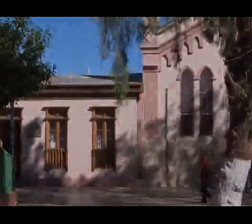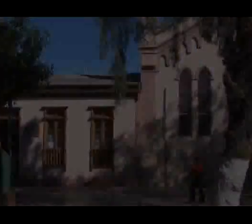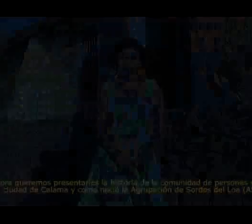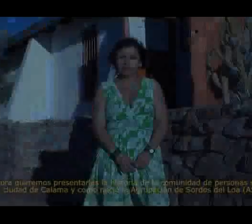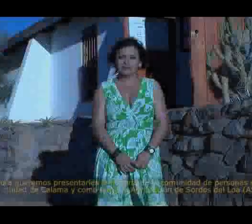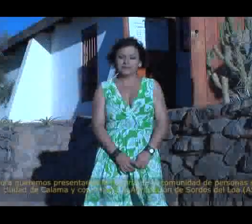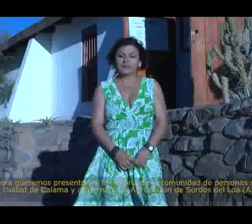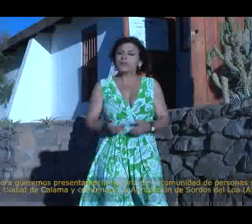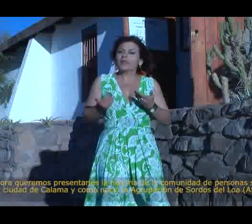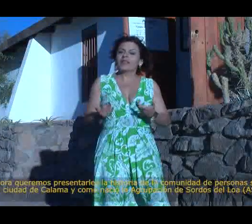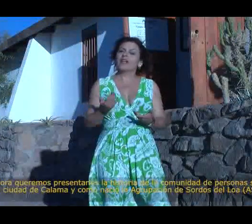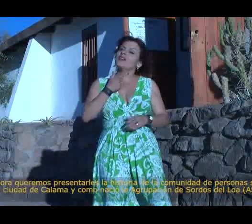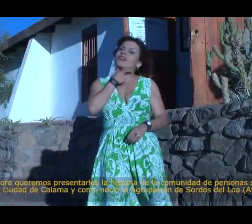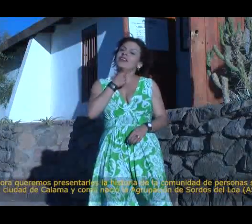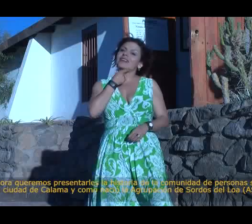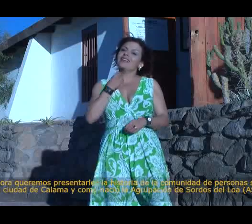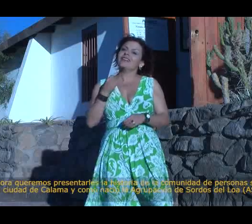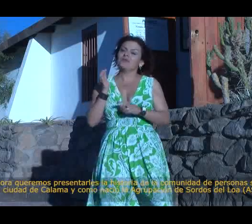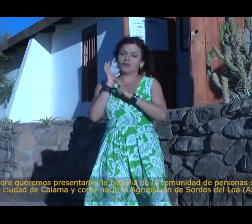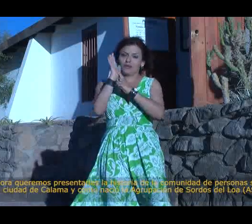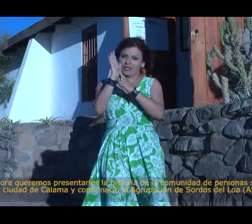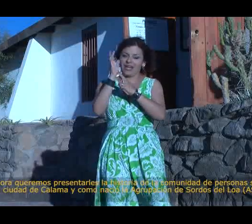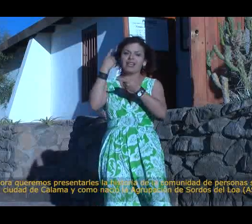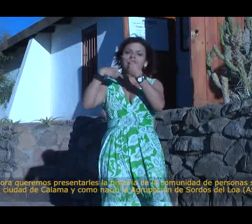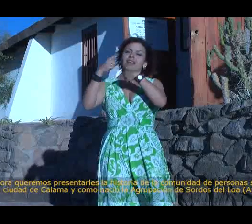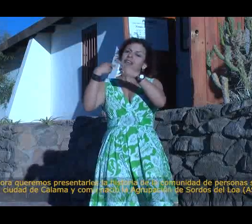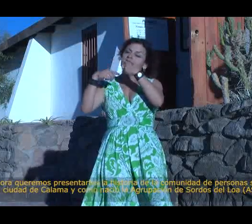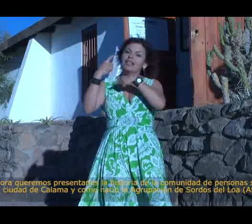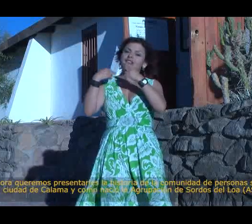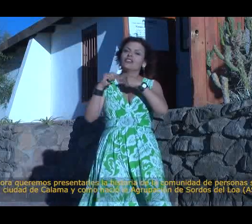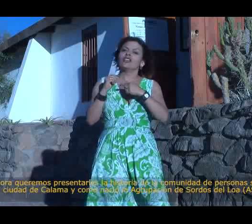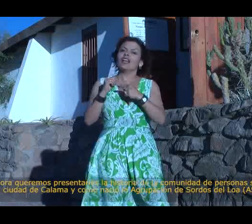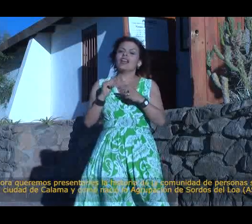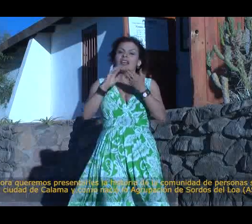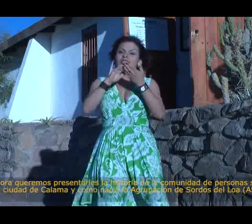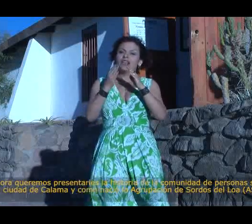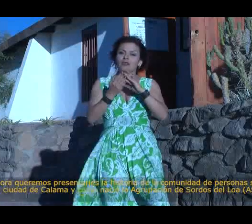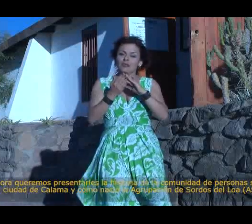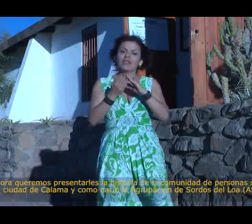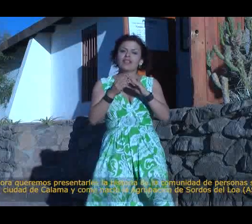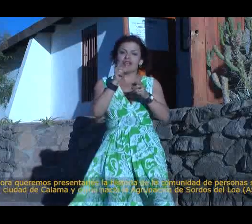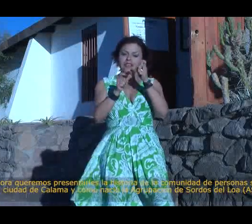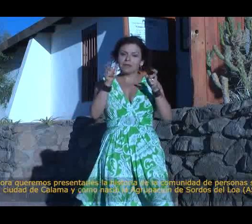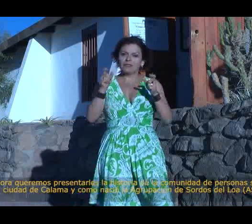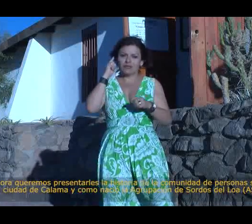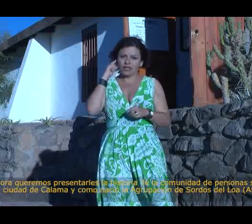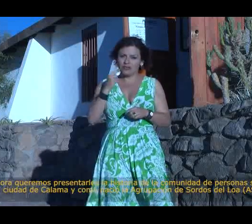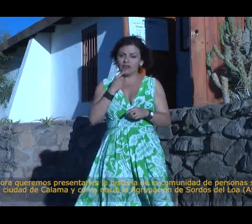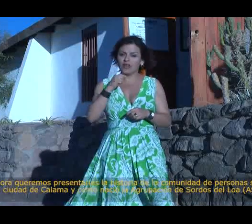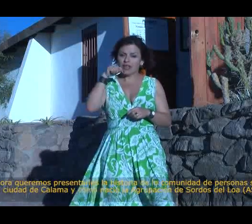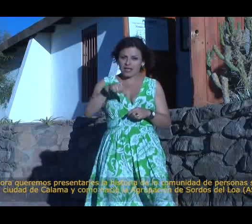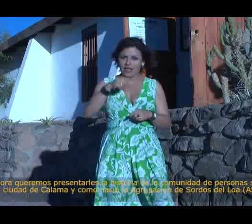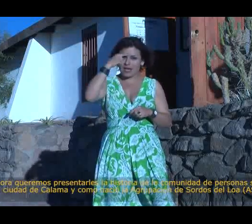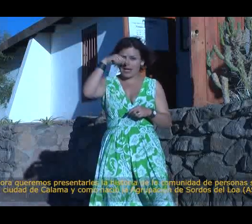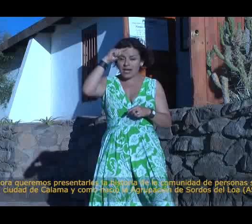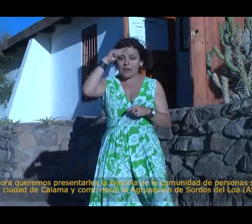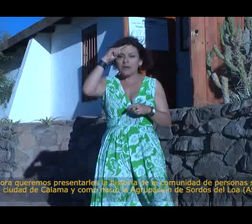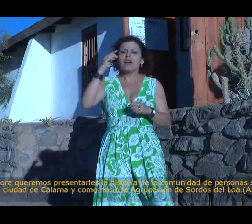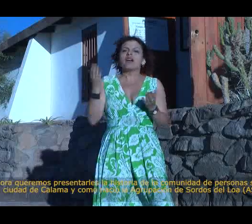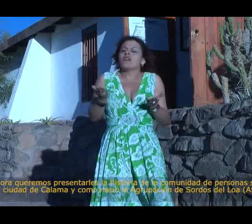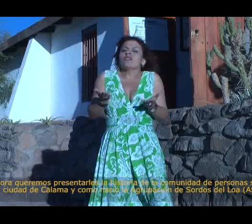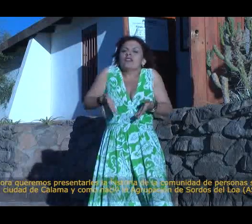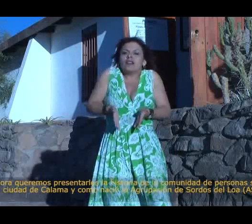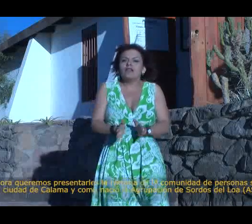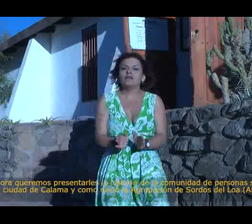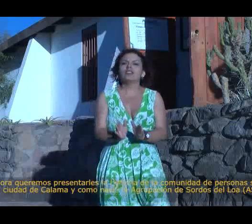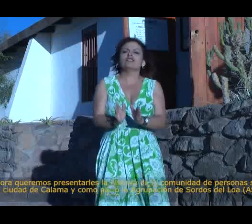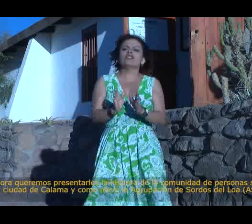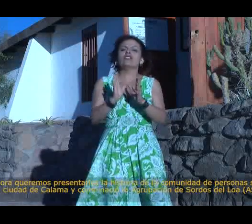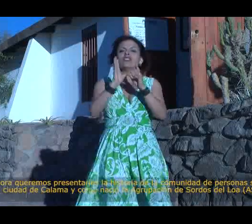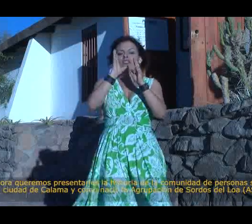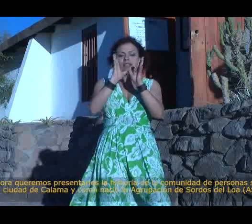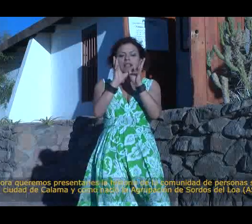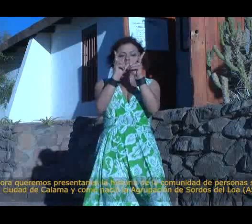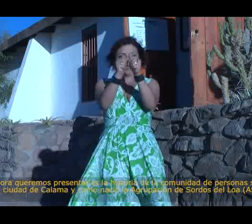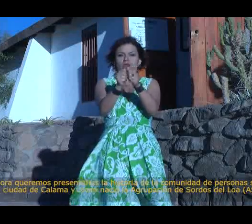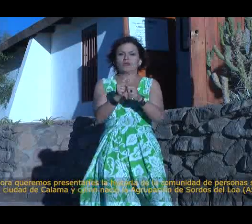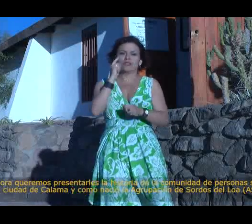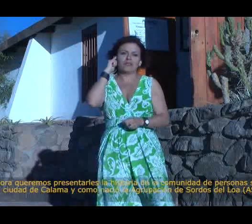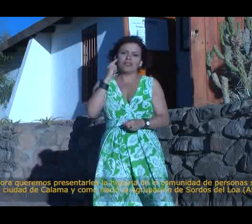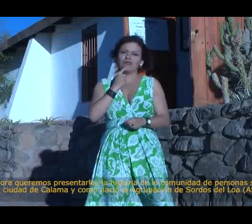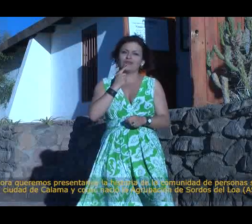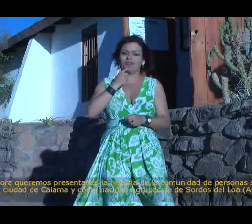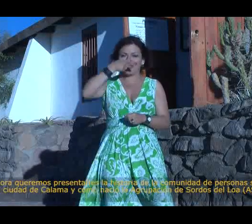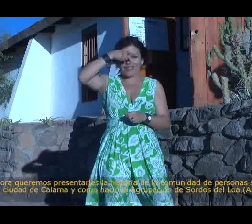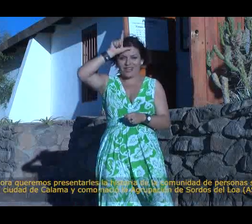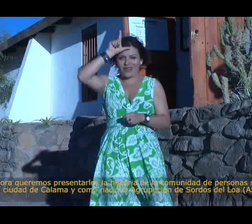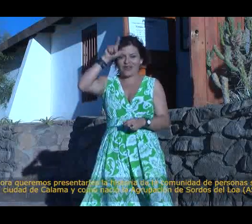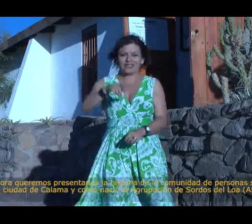Now, we’d like to show you the history of the Deaf community in the city of Calama and how the Deaf Association of Loa (ASOLOA) got started.